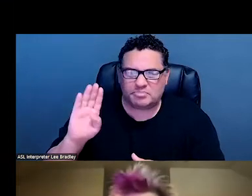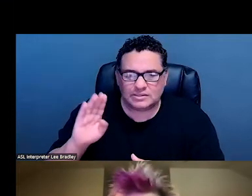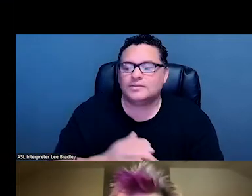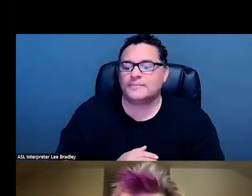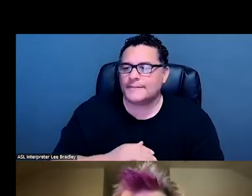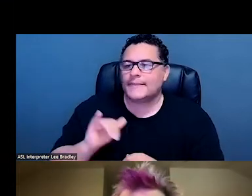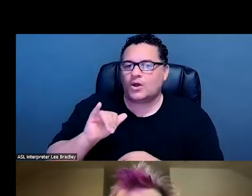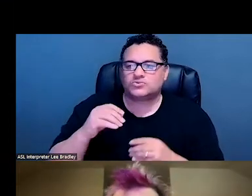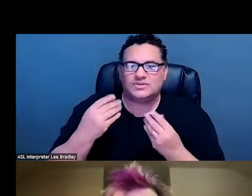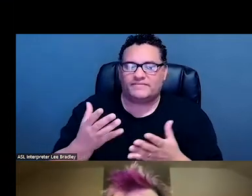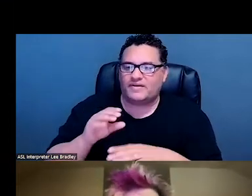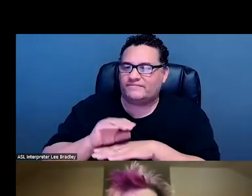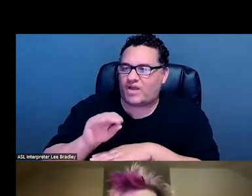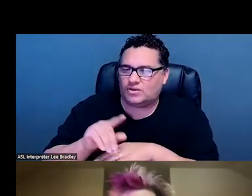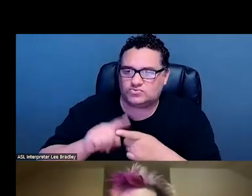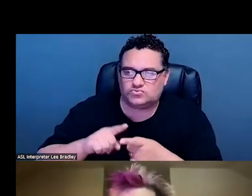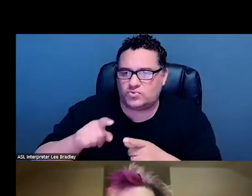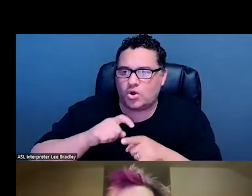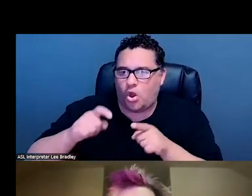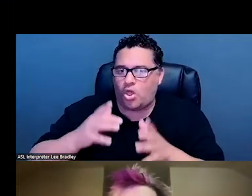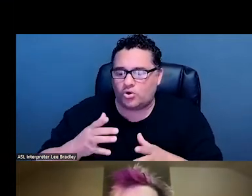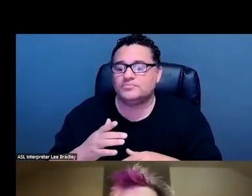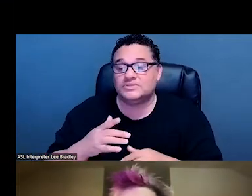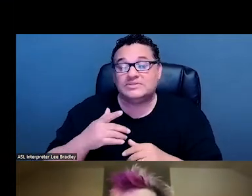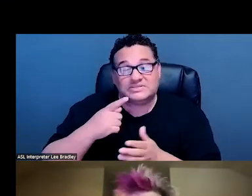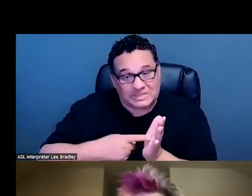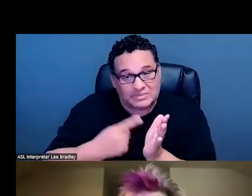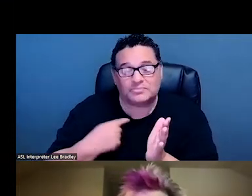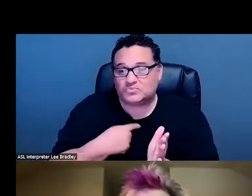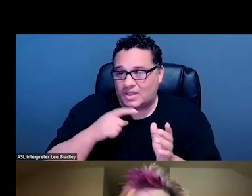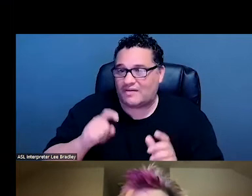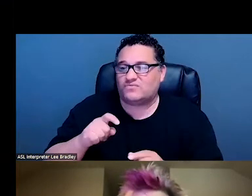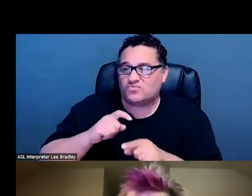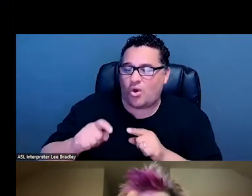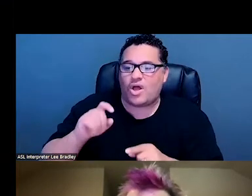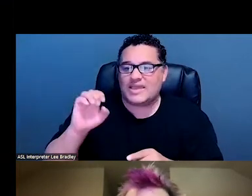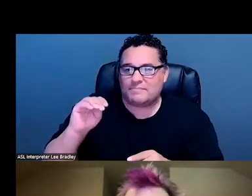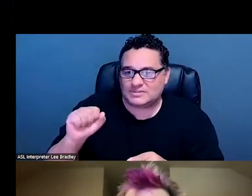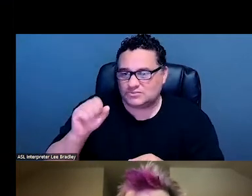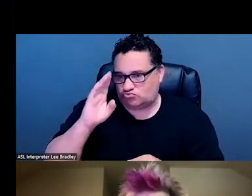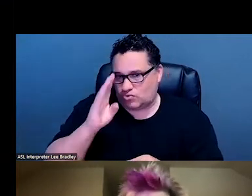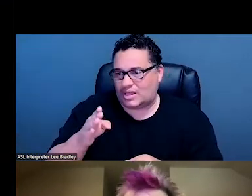CALLER. IN A FEW CASES SOMETIMES WE HAVE TO CALL EMS DIRECTLY AND DISPATCH A UNIT. AND WE